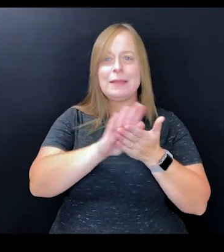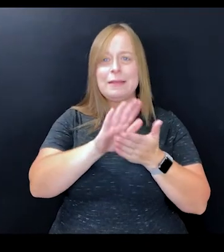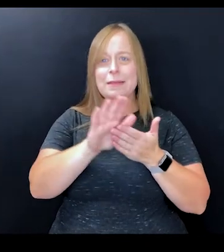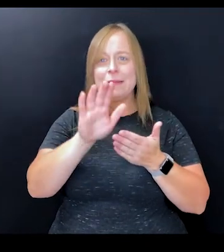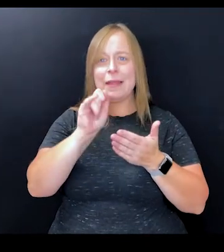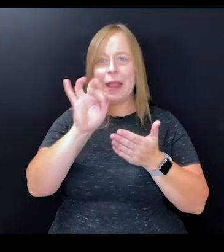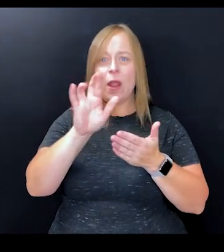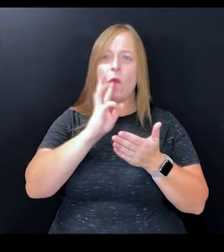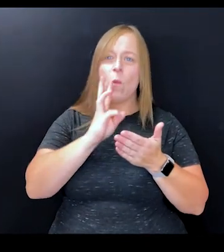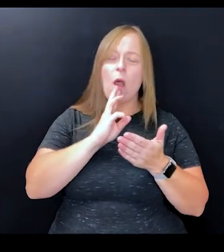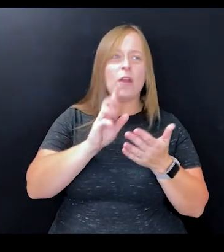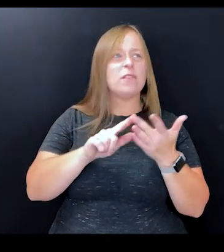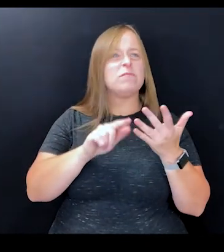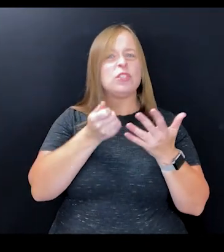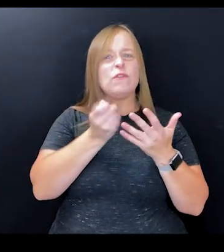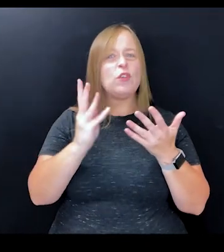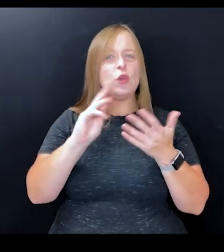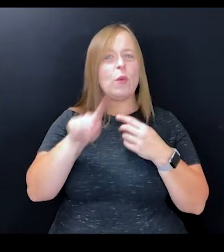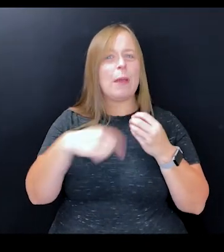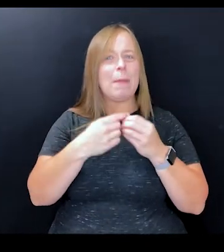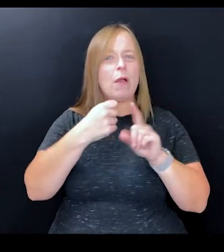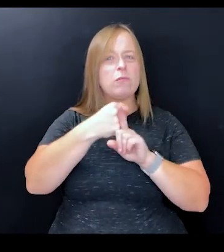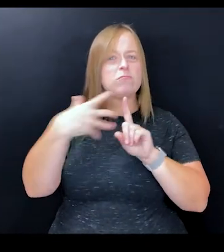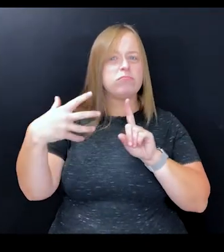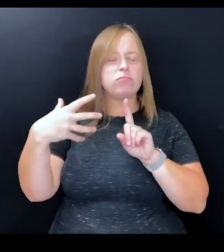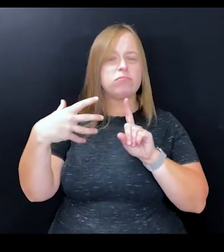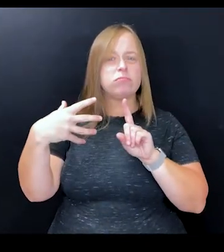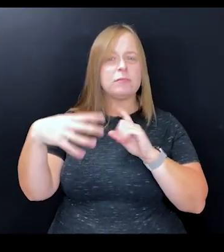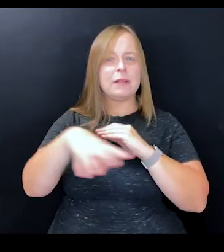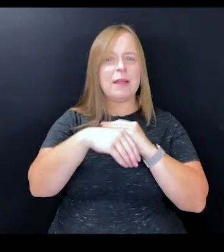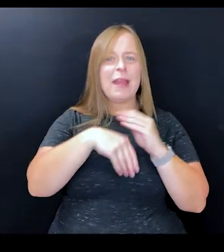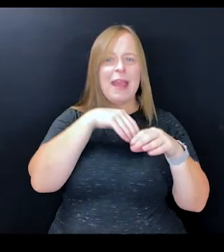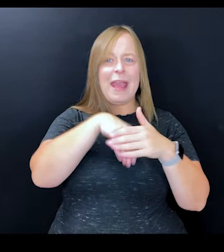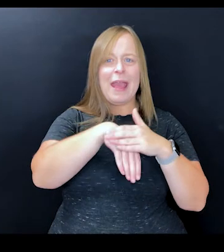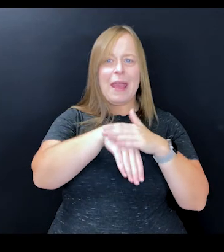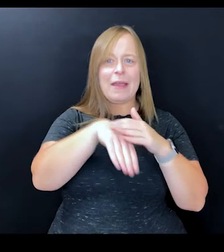There's a couple about expanding voting access,